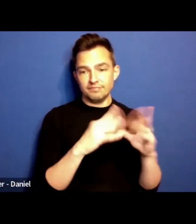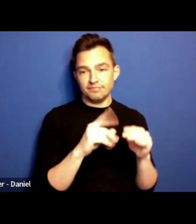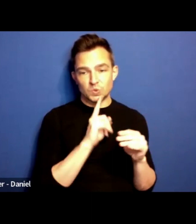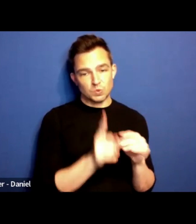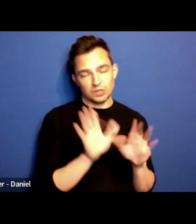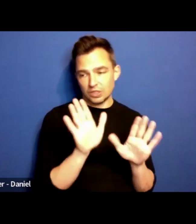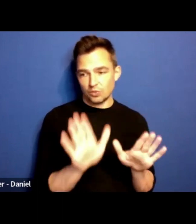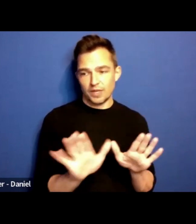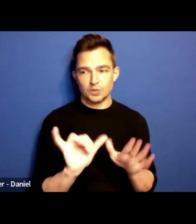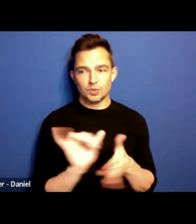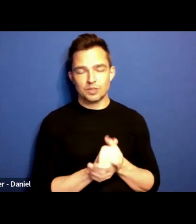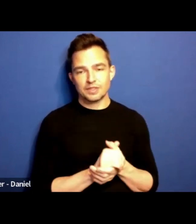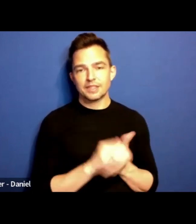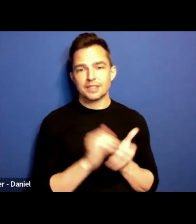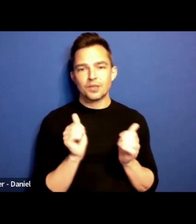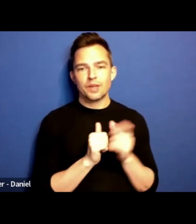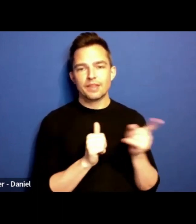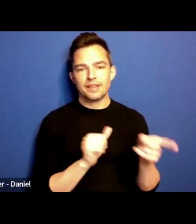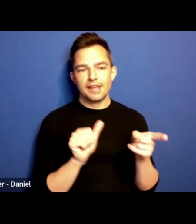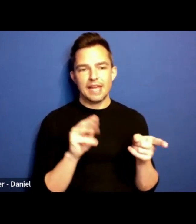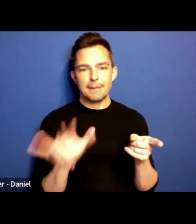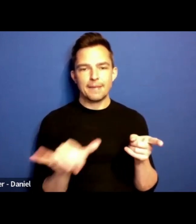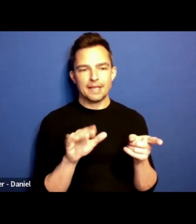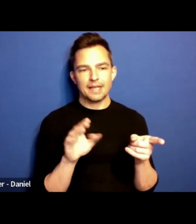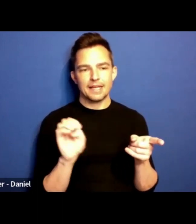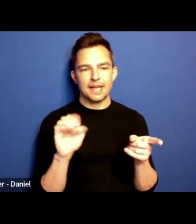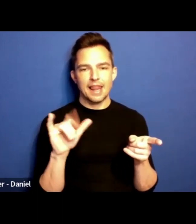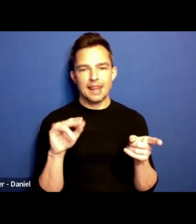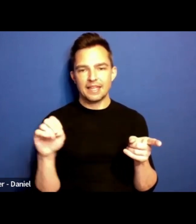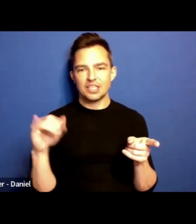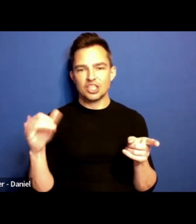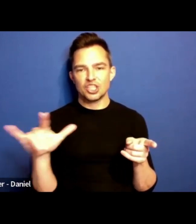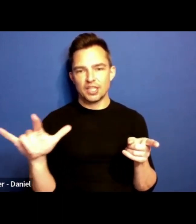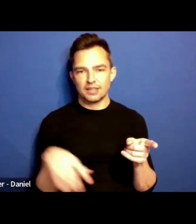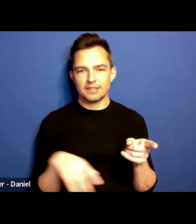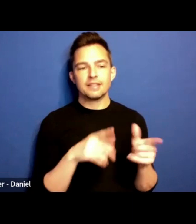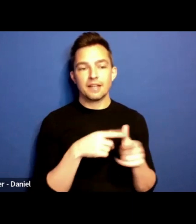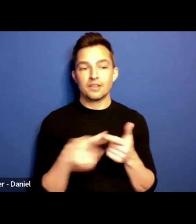course this these last two sessions were really powerful with peer support and